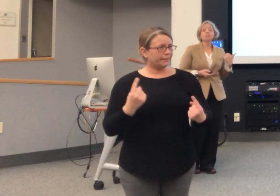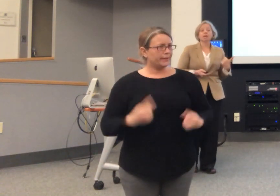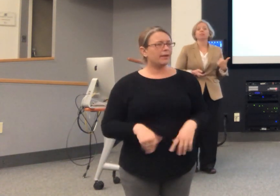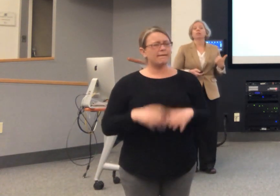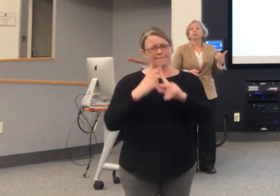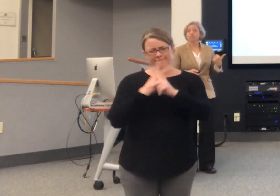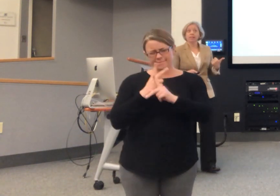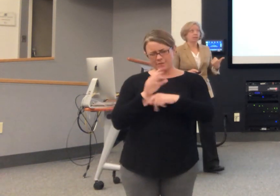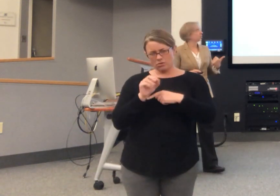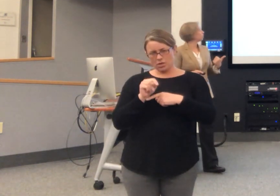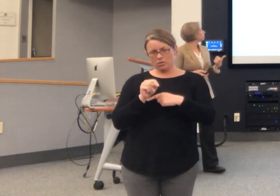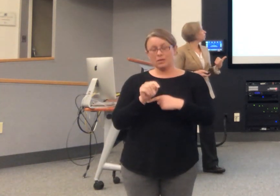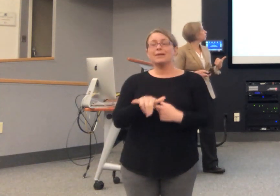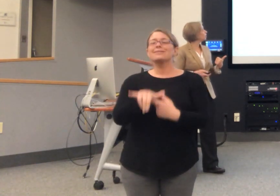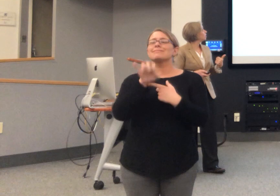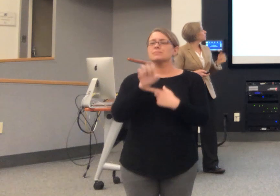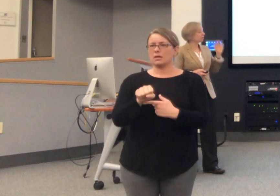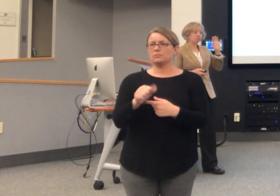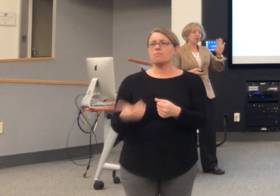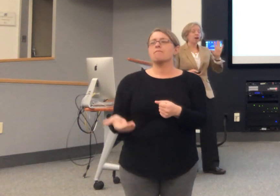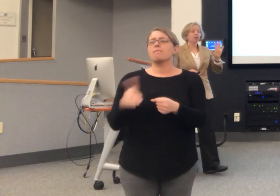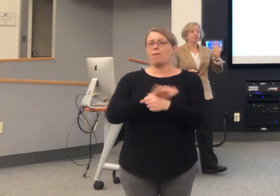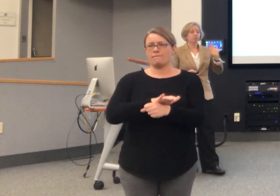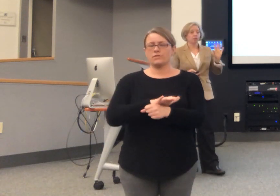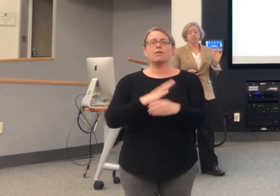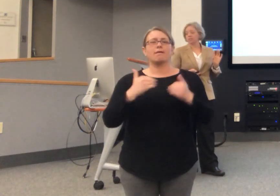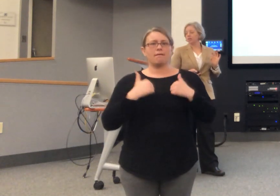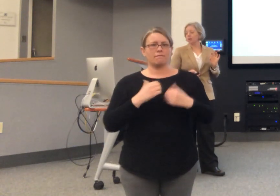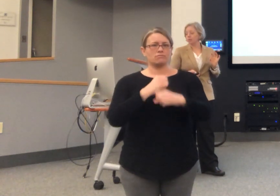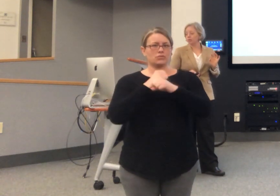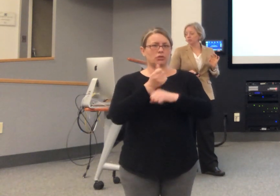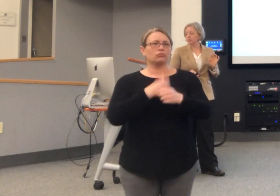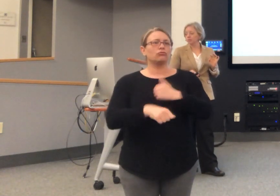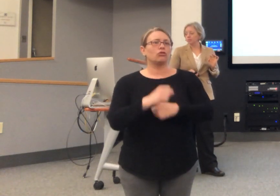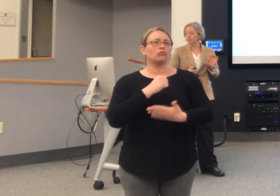What does that mean? What does that get you? So there are five rights of the copyright holder.